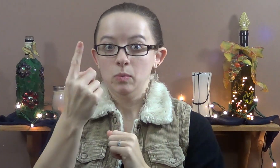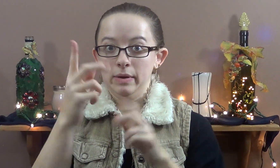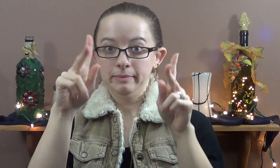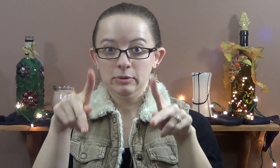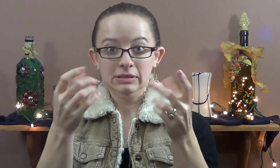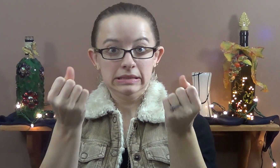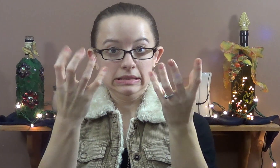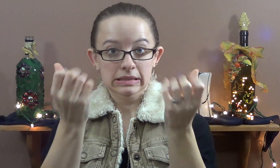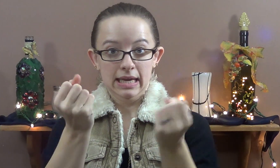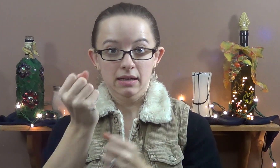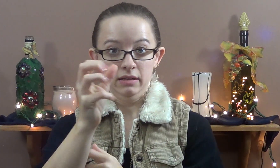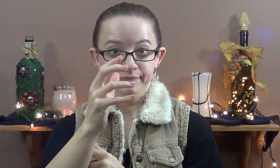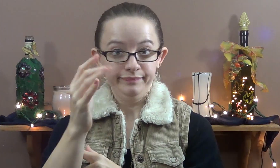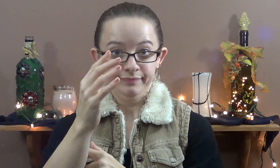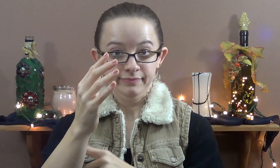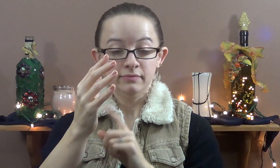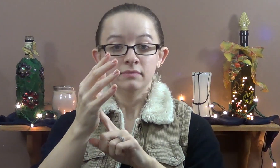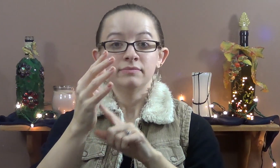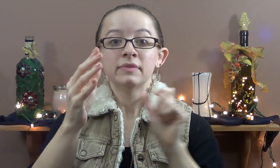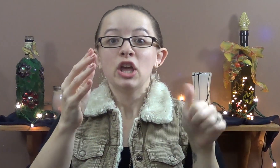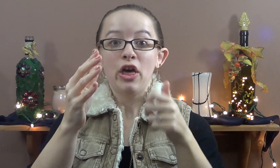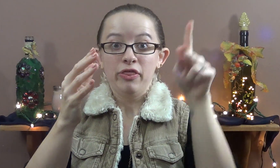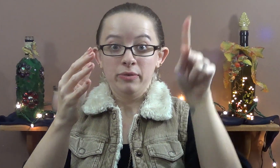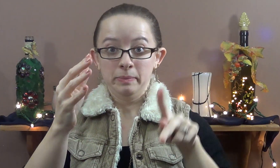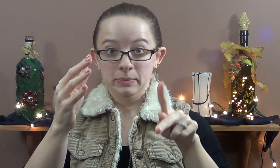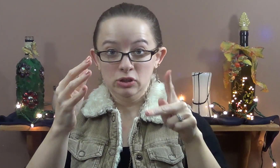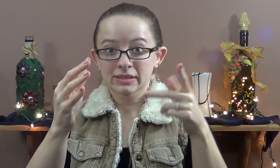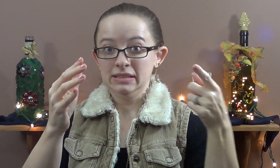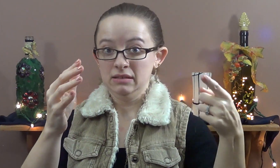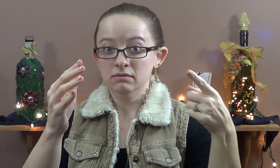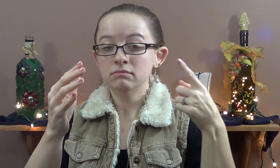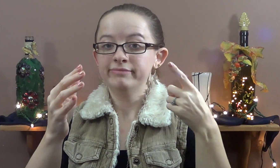tactile. So meaning one person is signing, and the